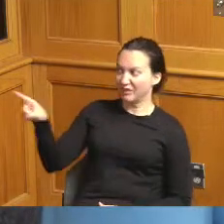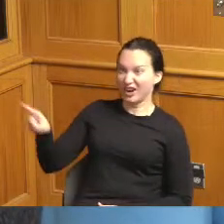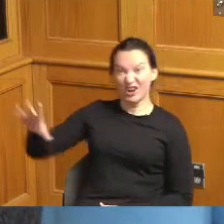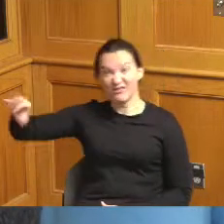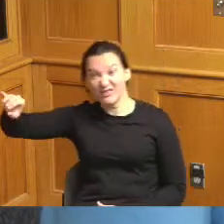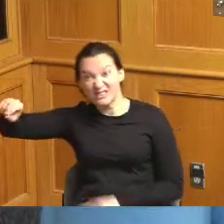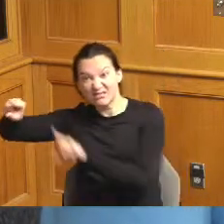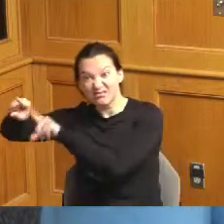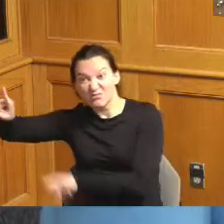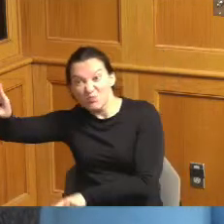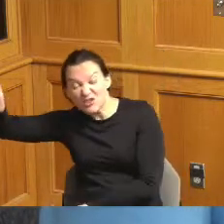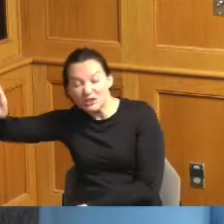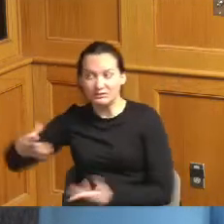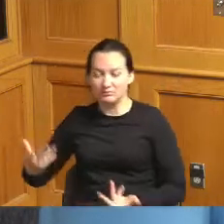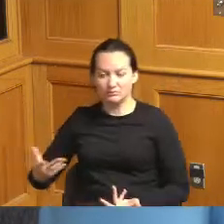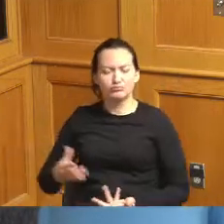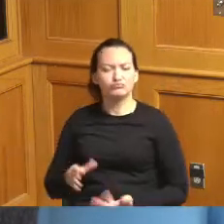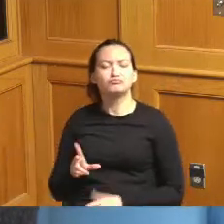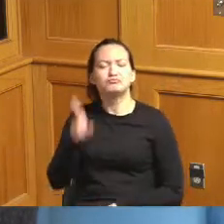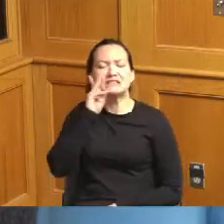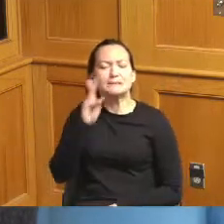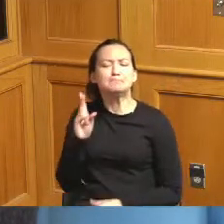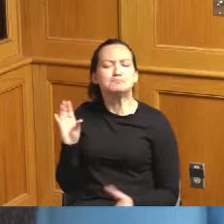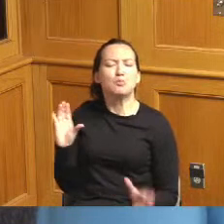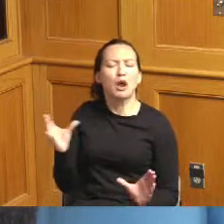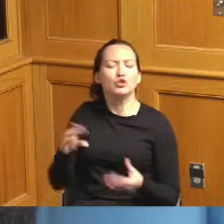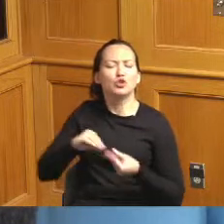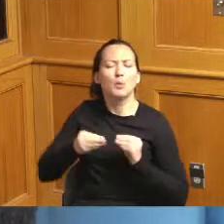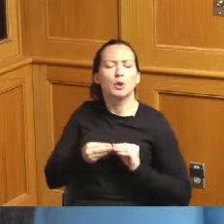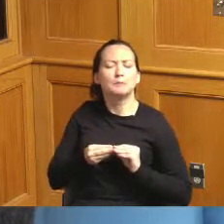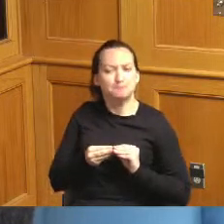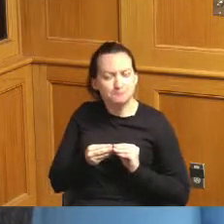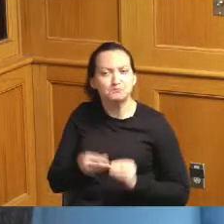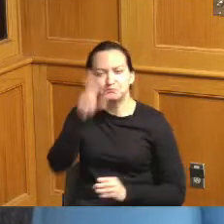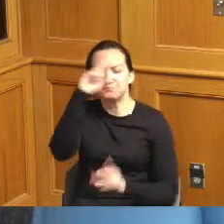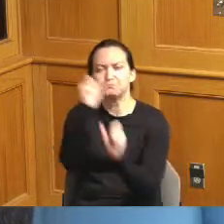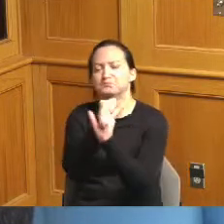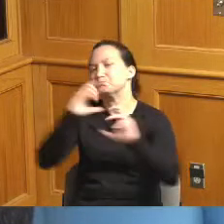to 100 but just to have that comparison it kind of gives me a better understanding yeah I don't